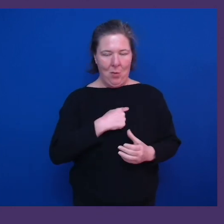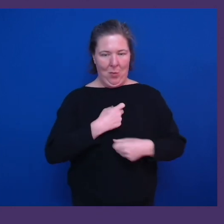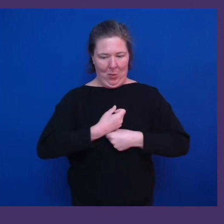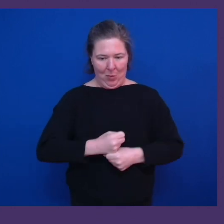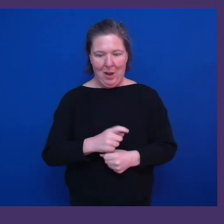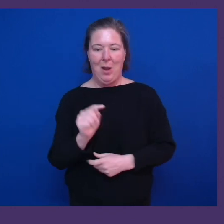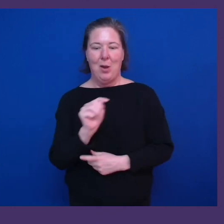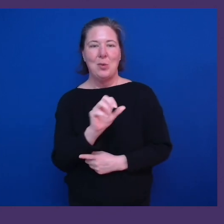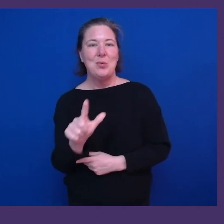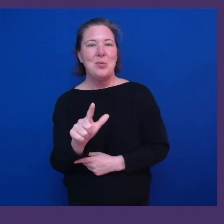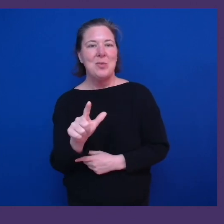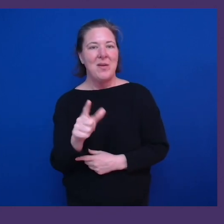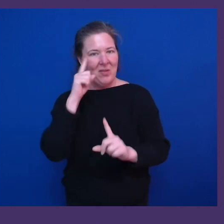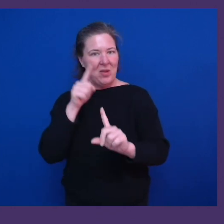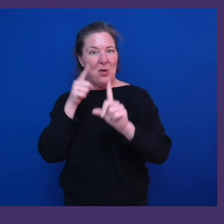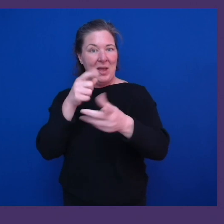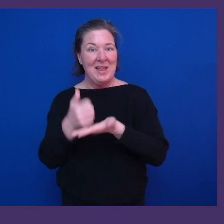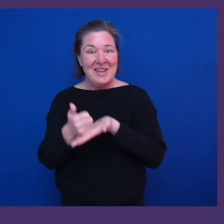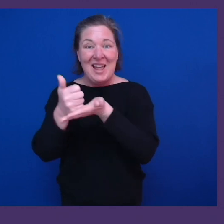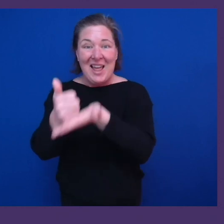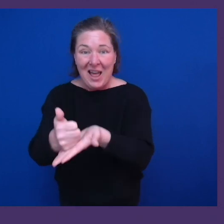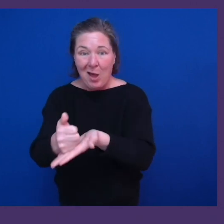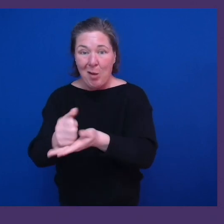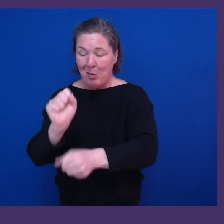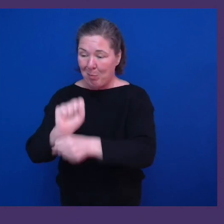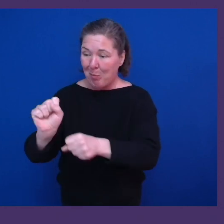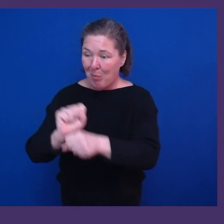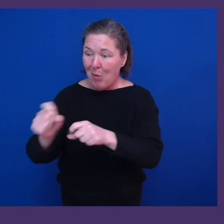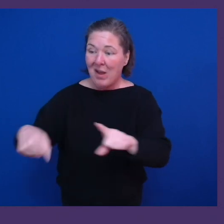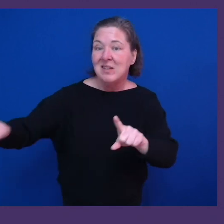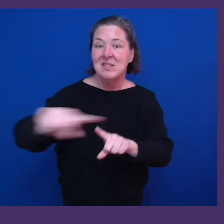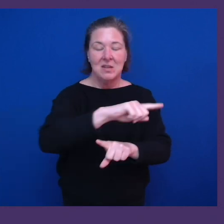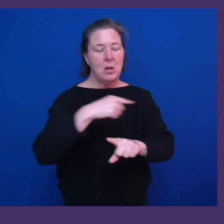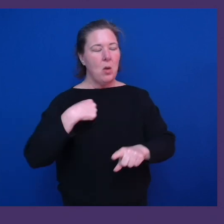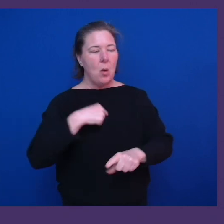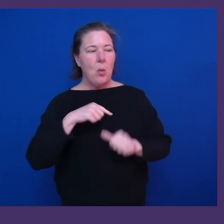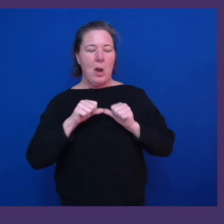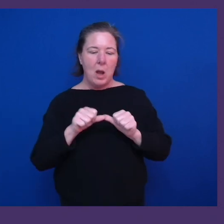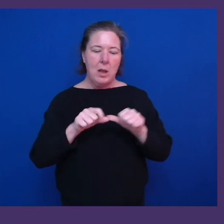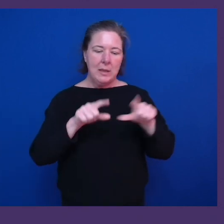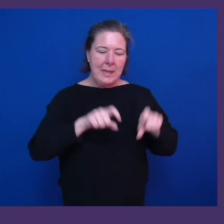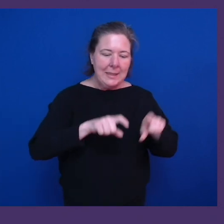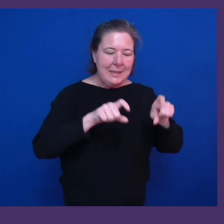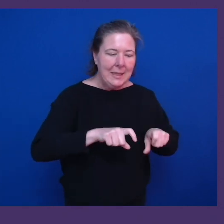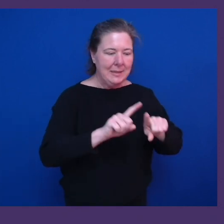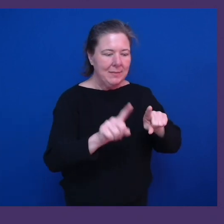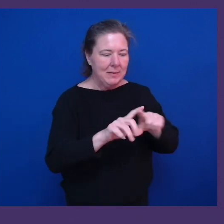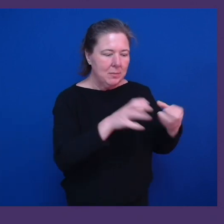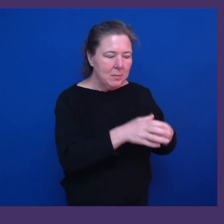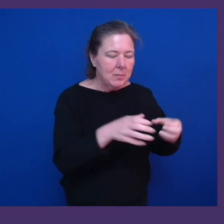And so, we constantly, you know, tested with small groups, took their feedback and really incorporated